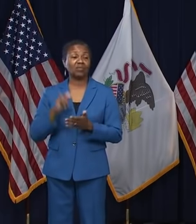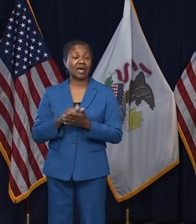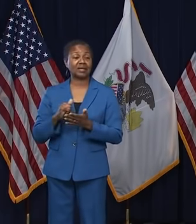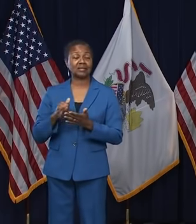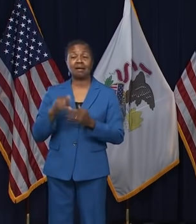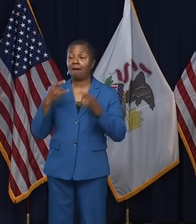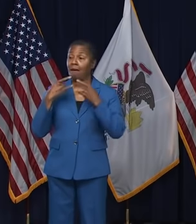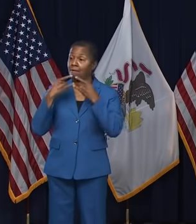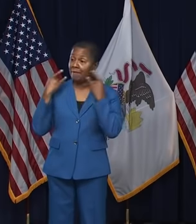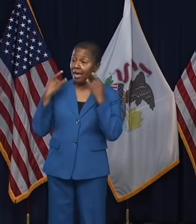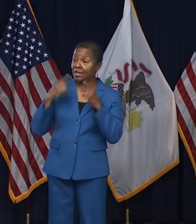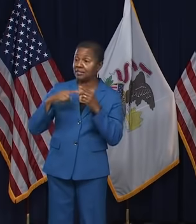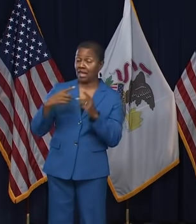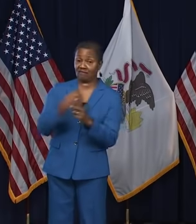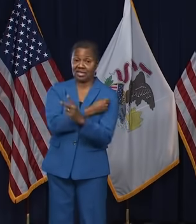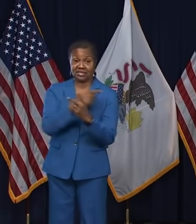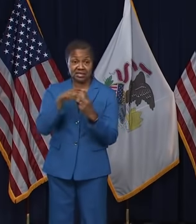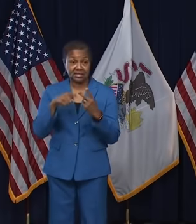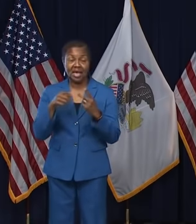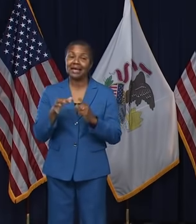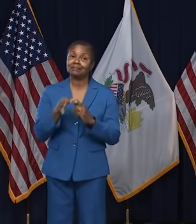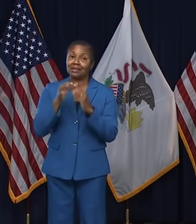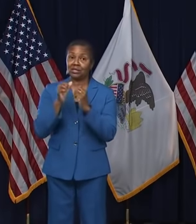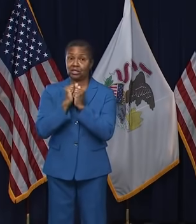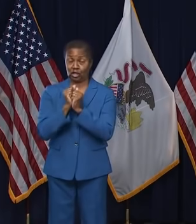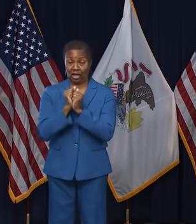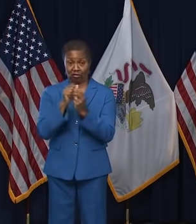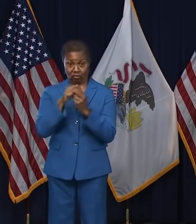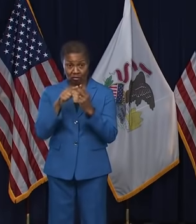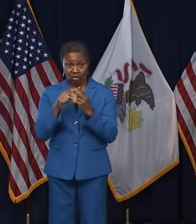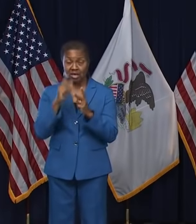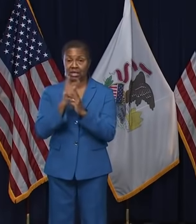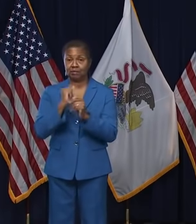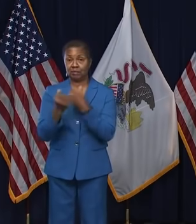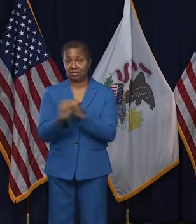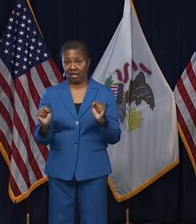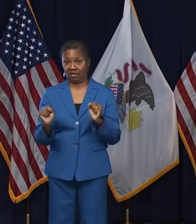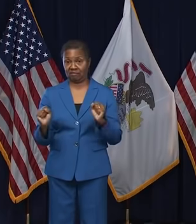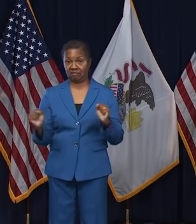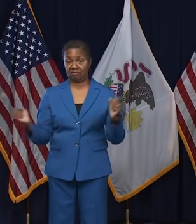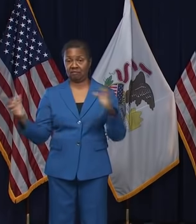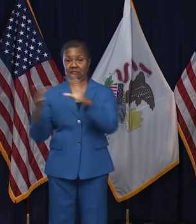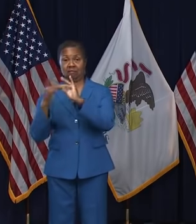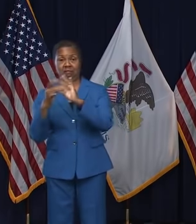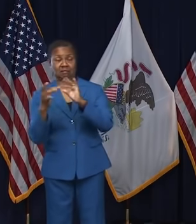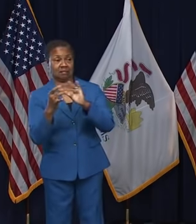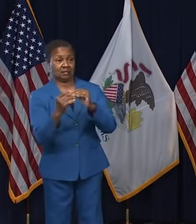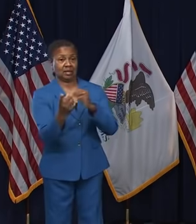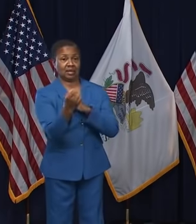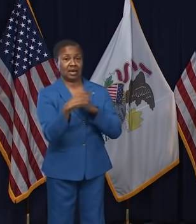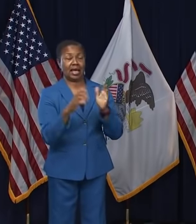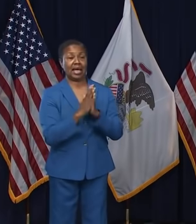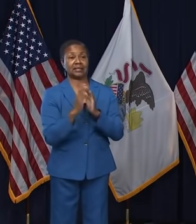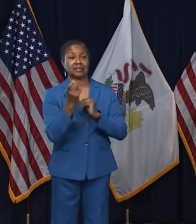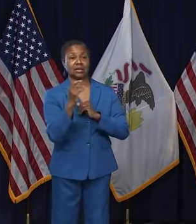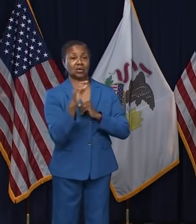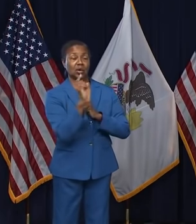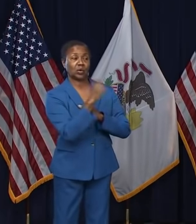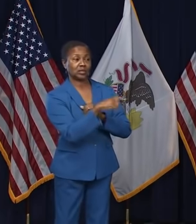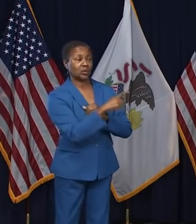widely available and in which